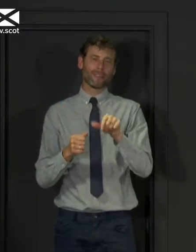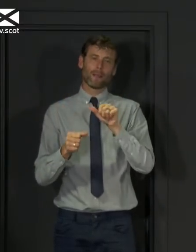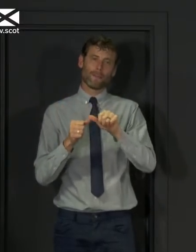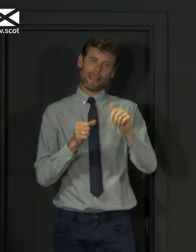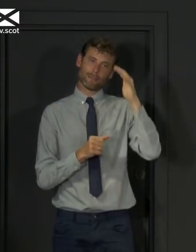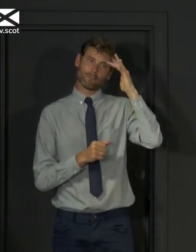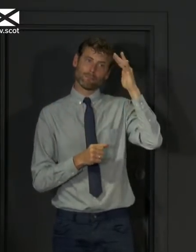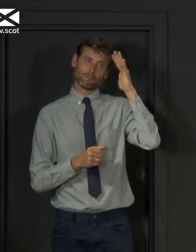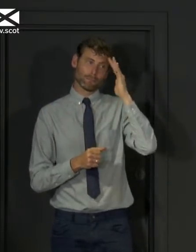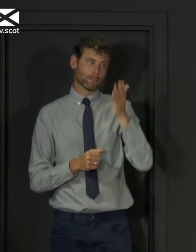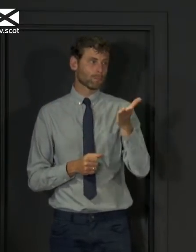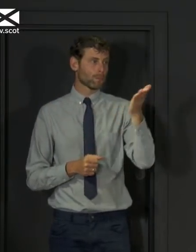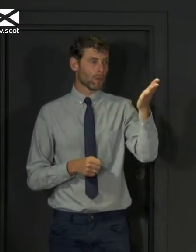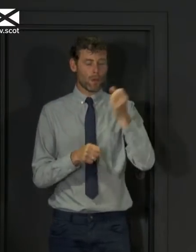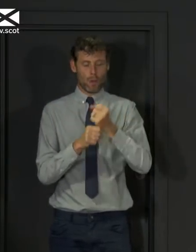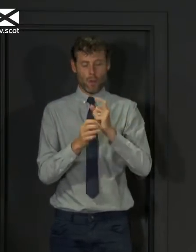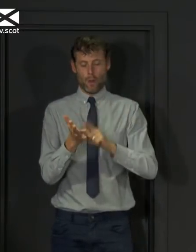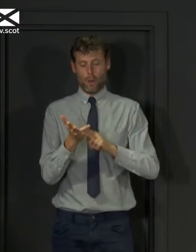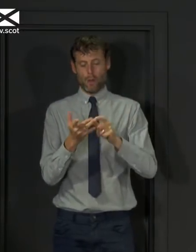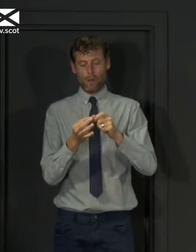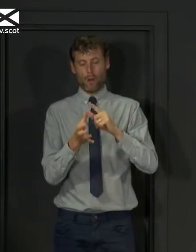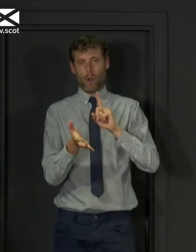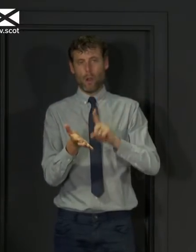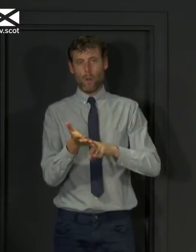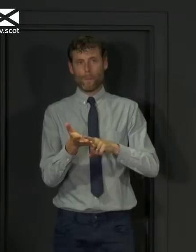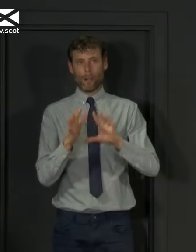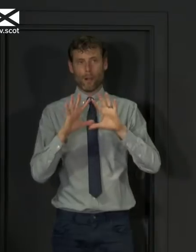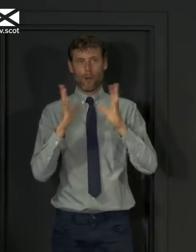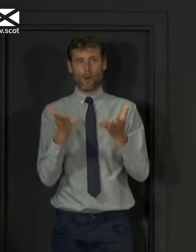Fraser Knight from Global.